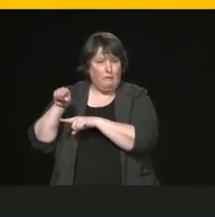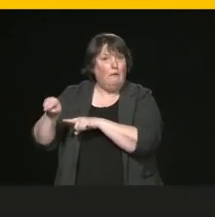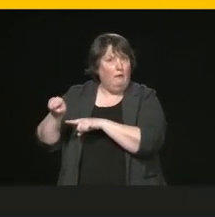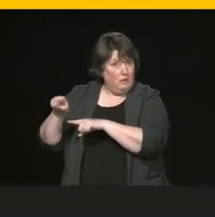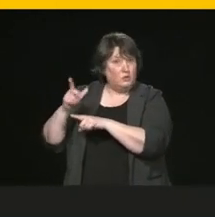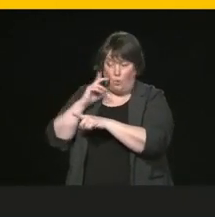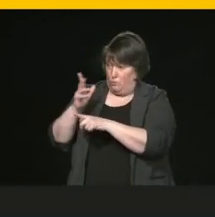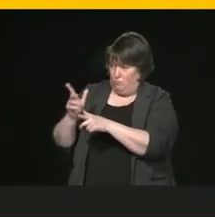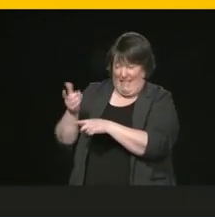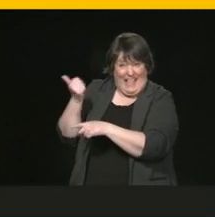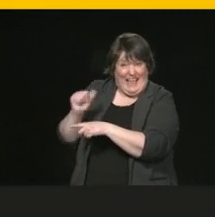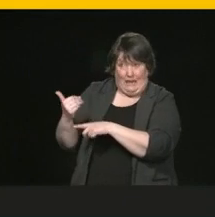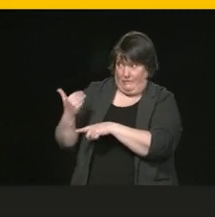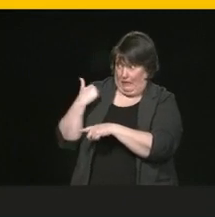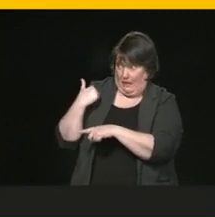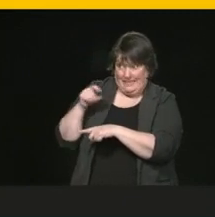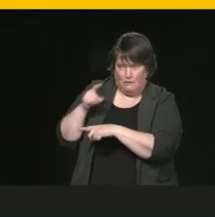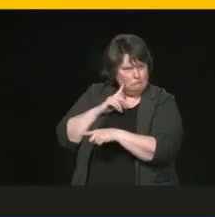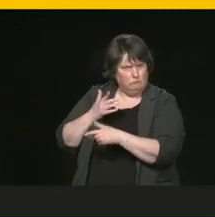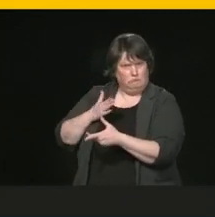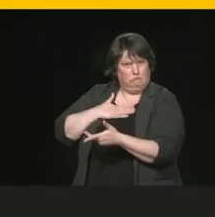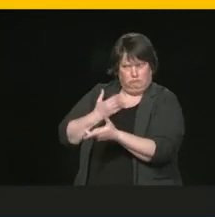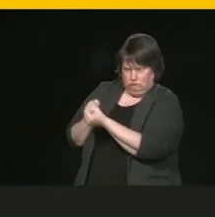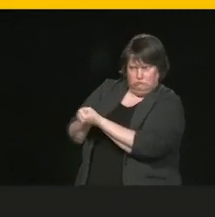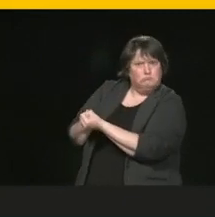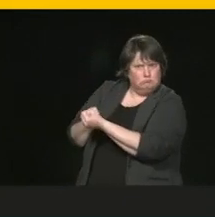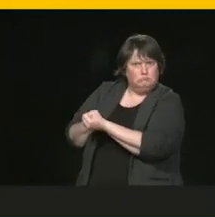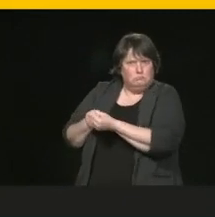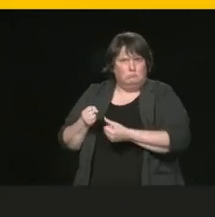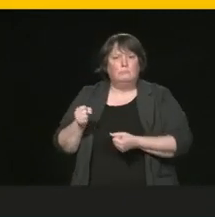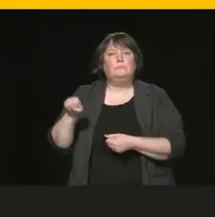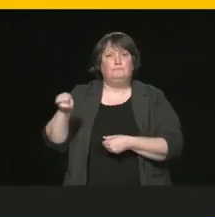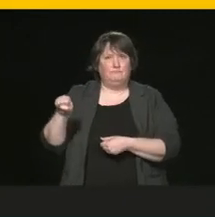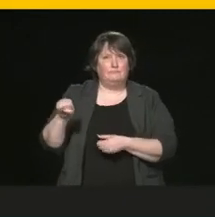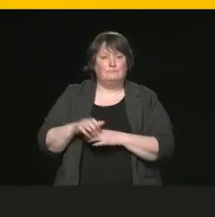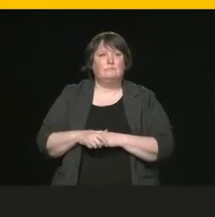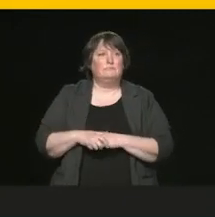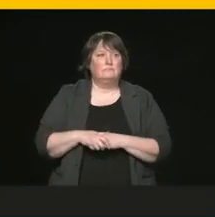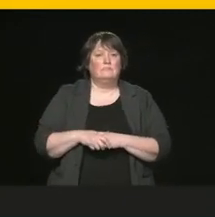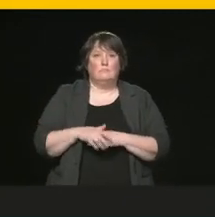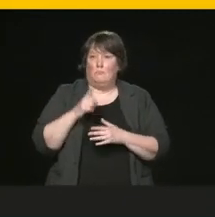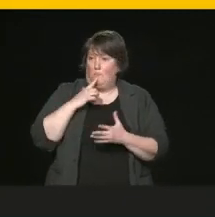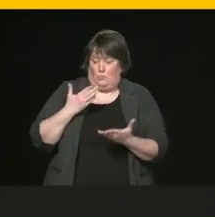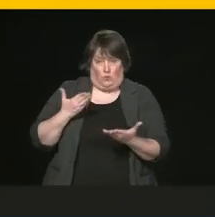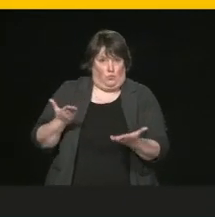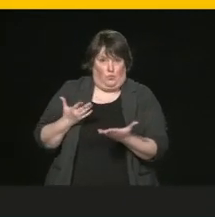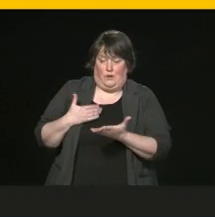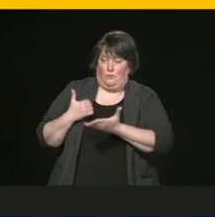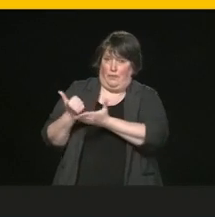NUNAVIK AND THE LOWER NORTH SHORE AND WORK WITH THE PROVINCE ANSWER RESPOND TO ANY